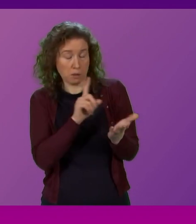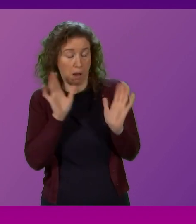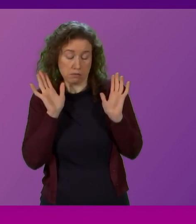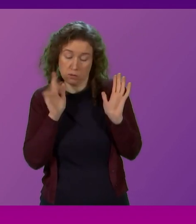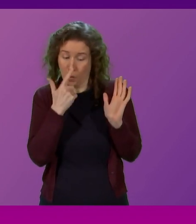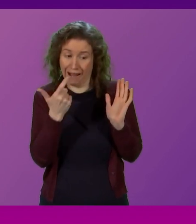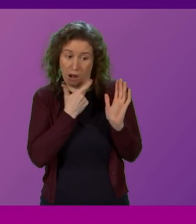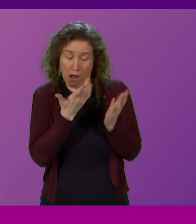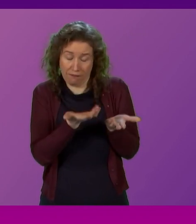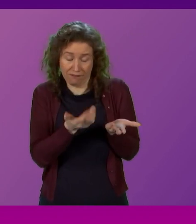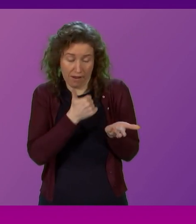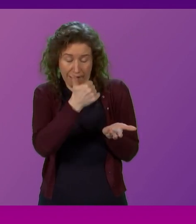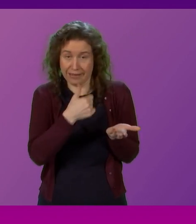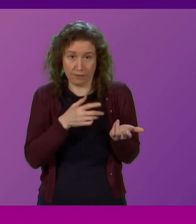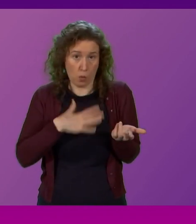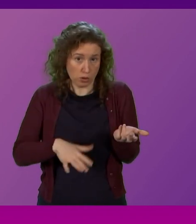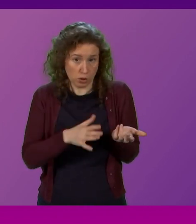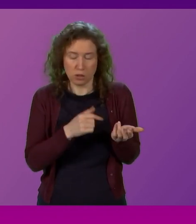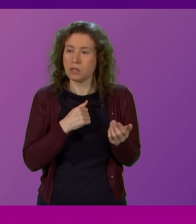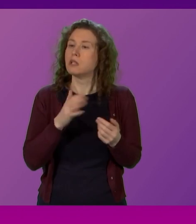You can laugh at it, First Minister, if you want— Speak through the chair, please.